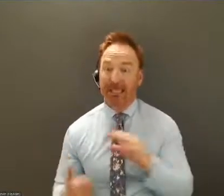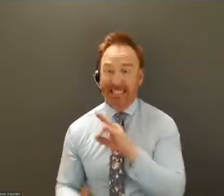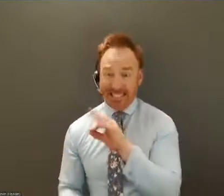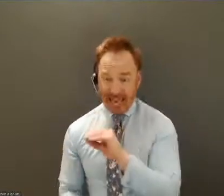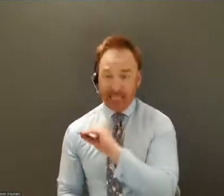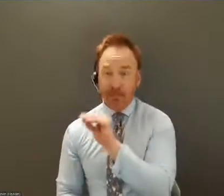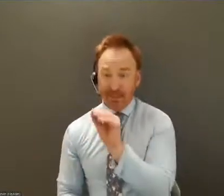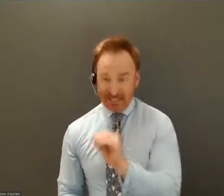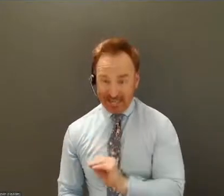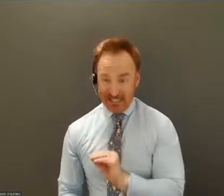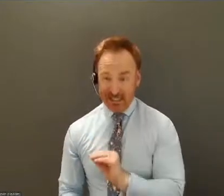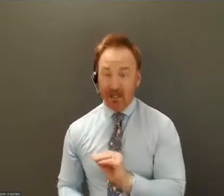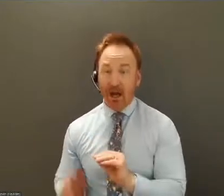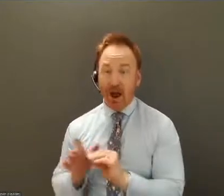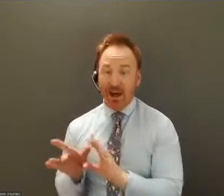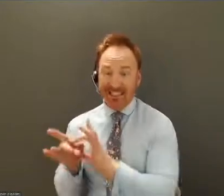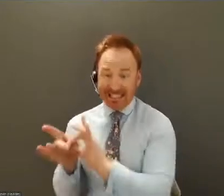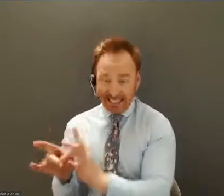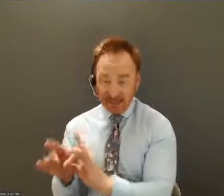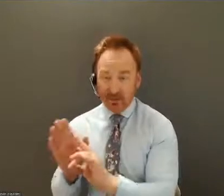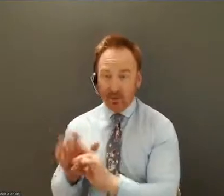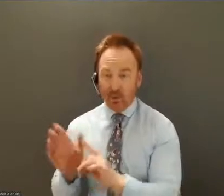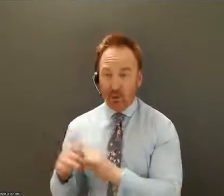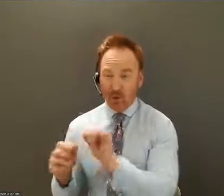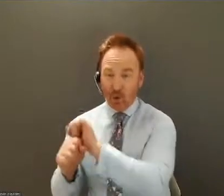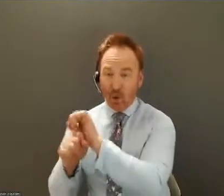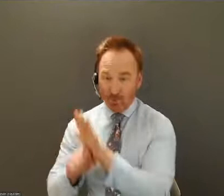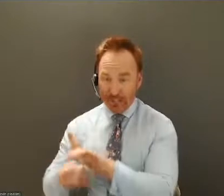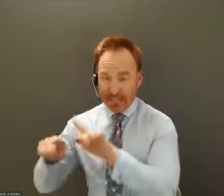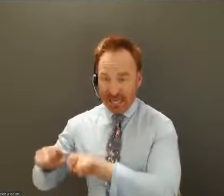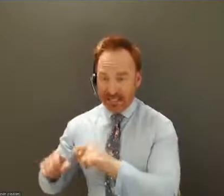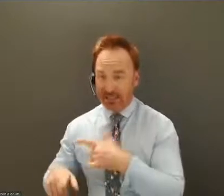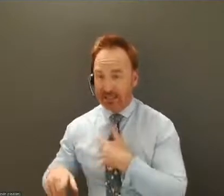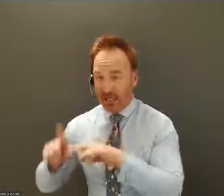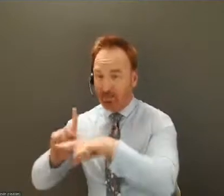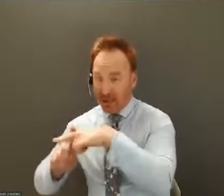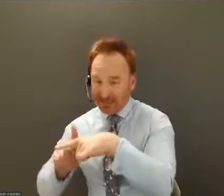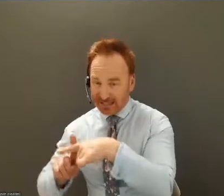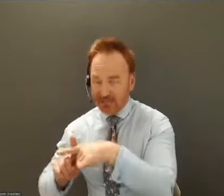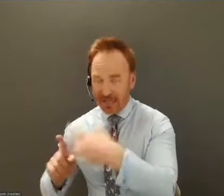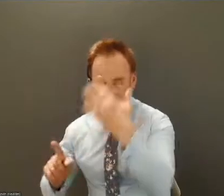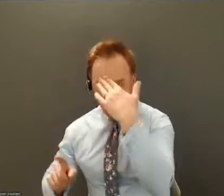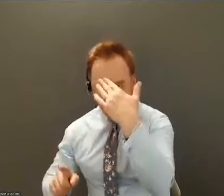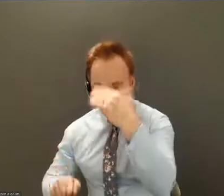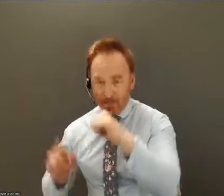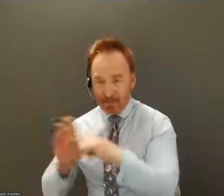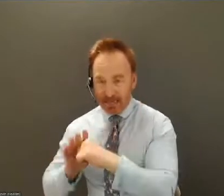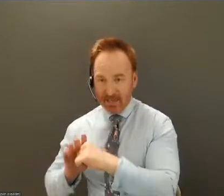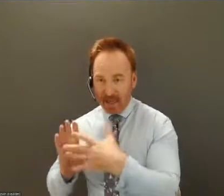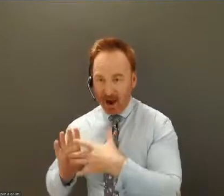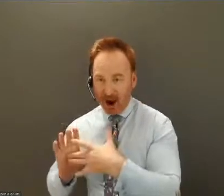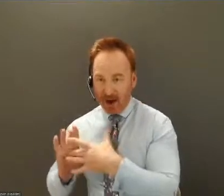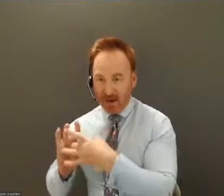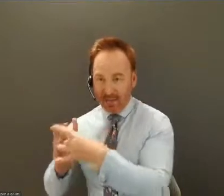of whom is out of territory. Two locally and one who is